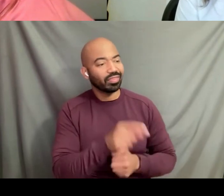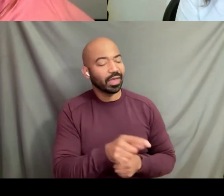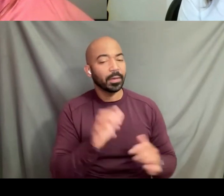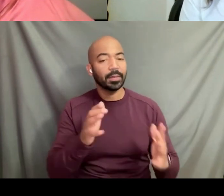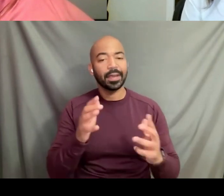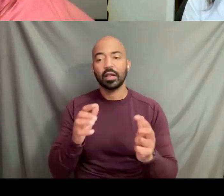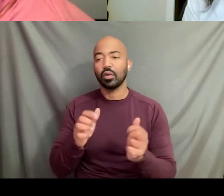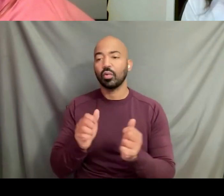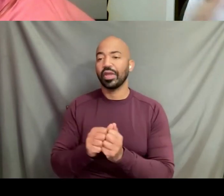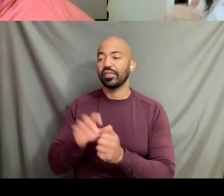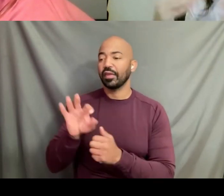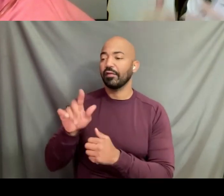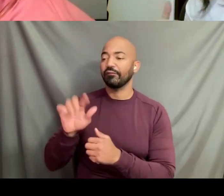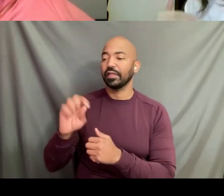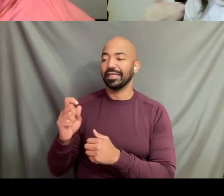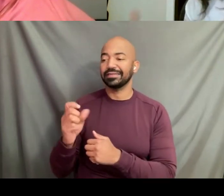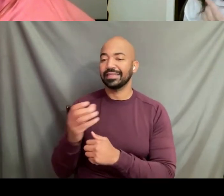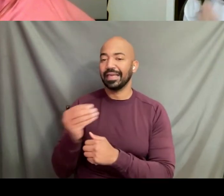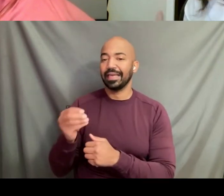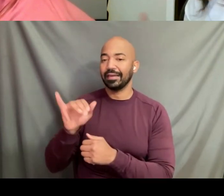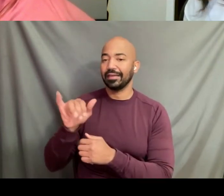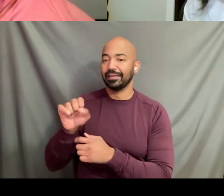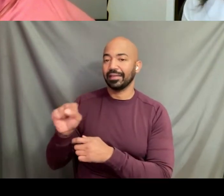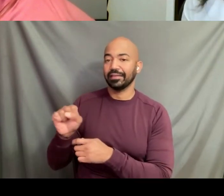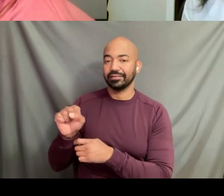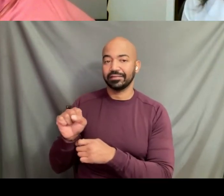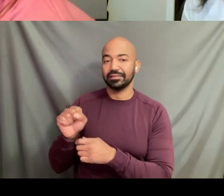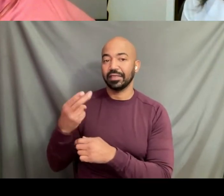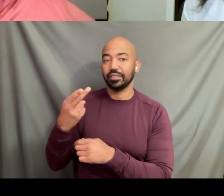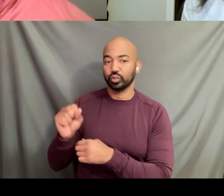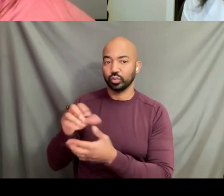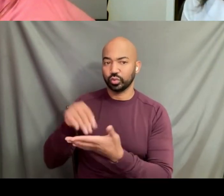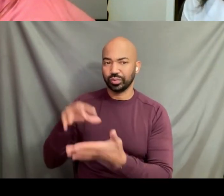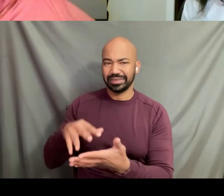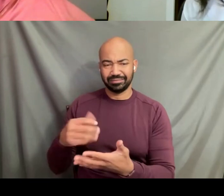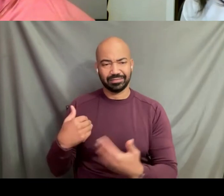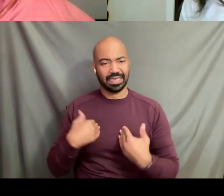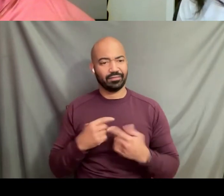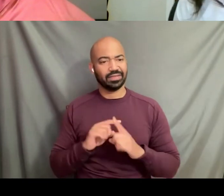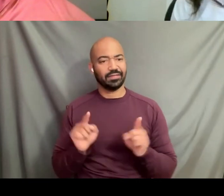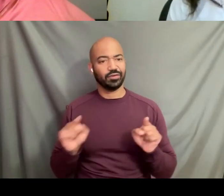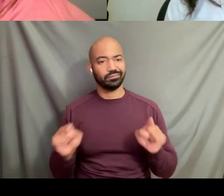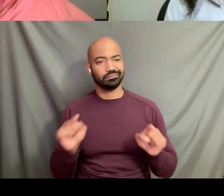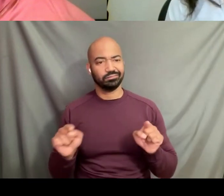school students? Is there any kind of additional information that the college students might need?